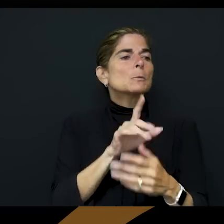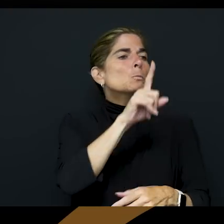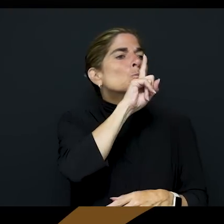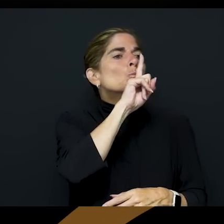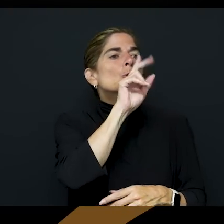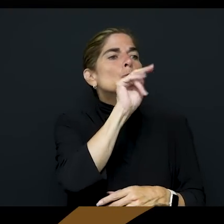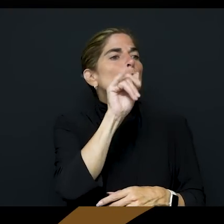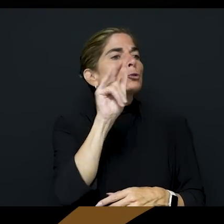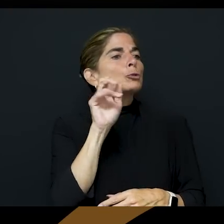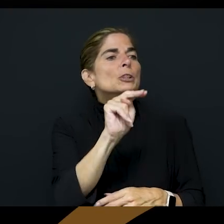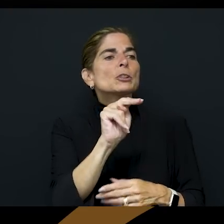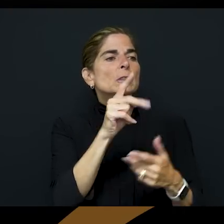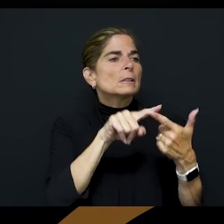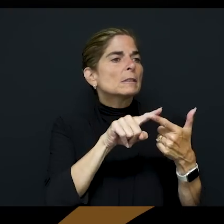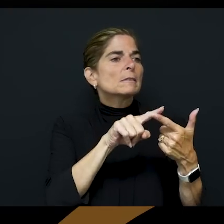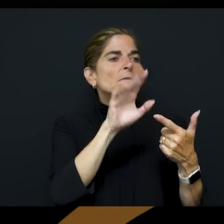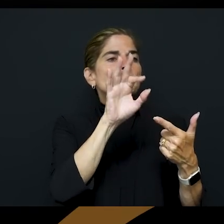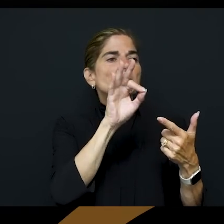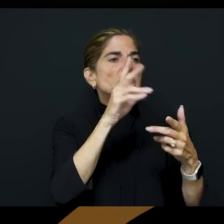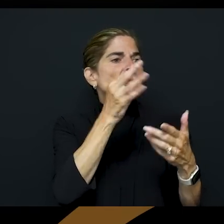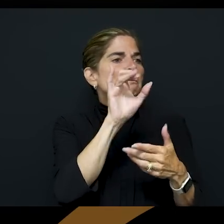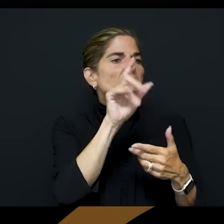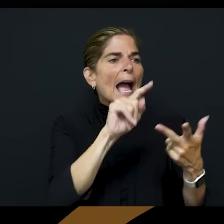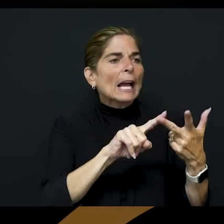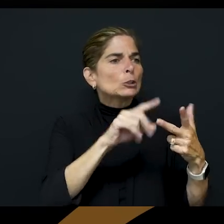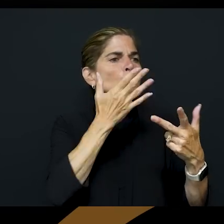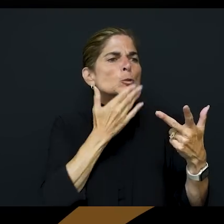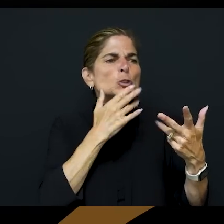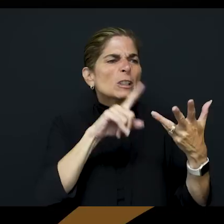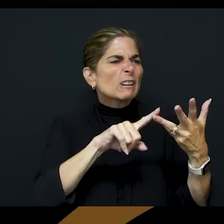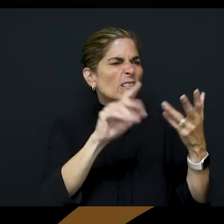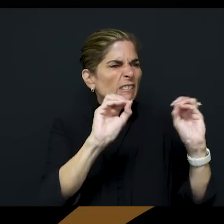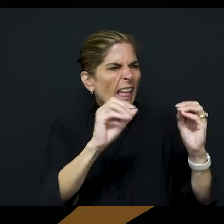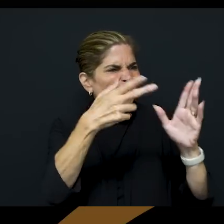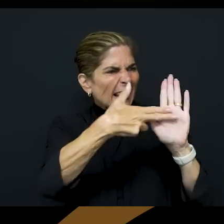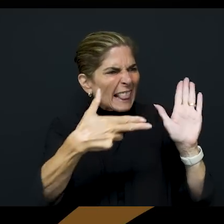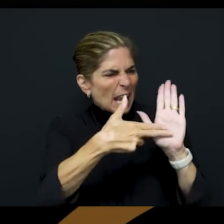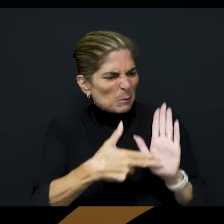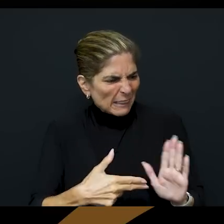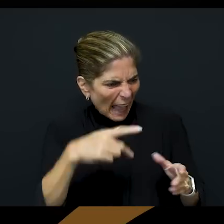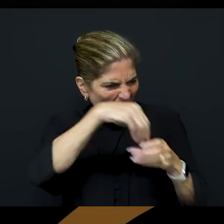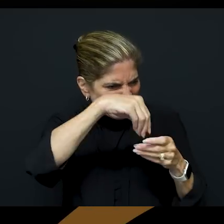There’s no nutrition value. There's no fat. There’s no salt. There’s no sugar written on the labels.